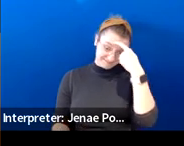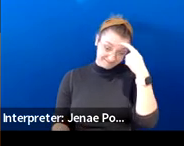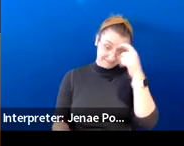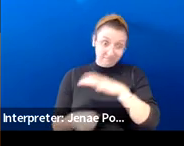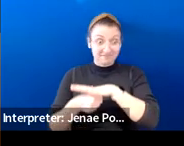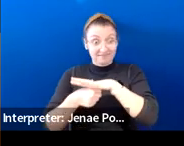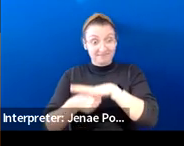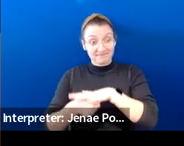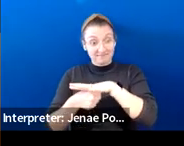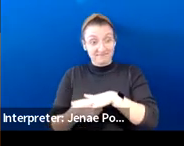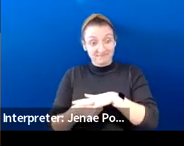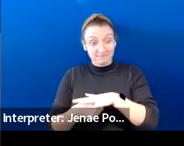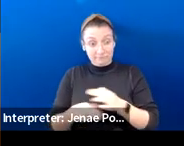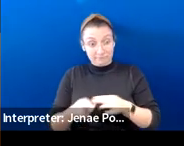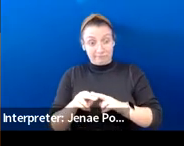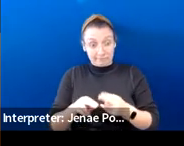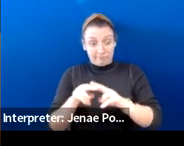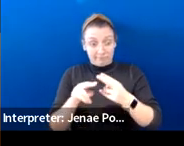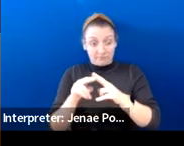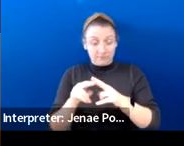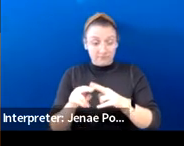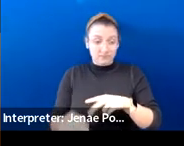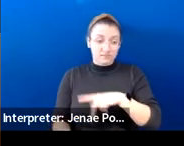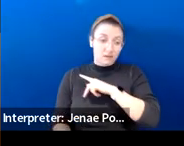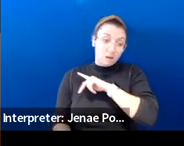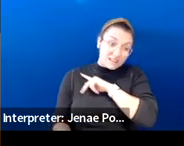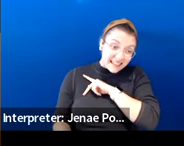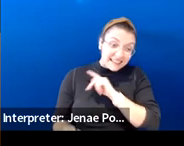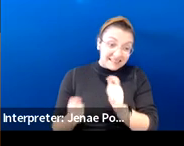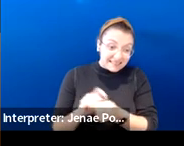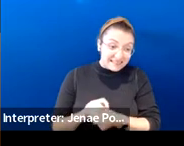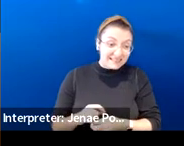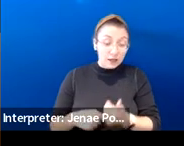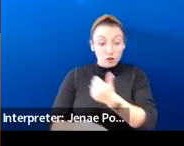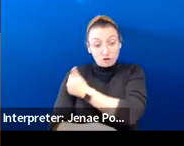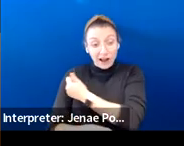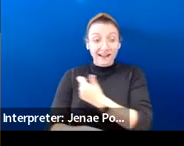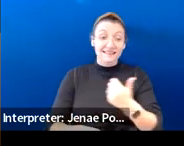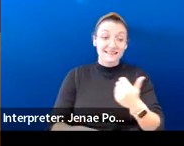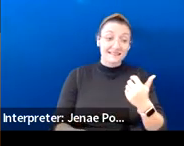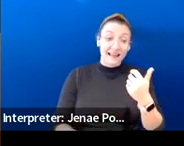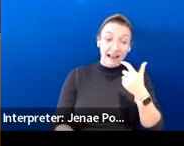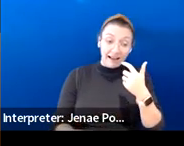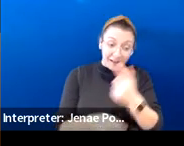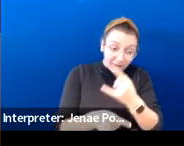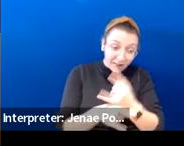stress, build up personality, drugs and alcohol. Relatives with anxiety disorder,